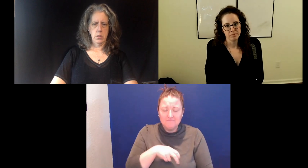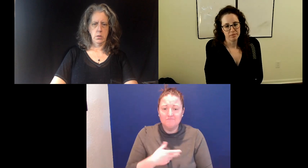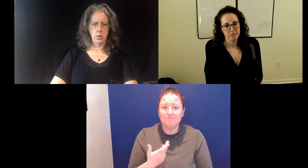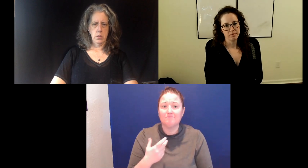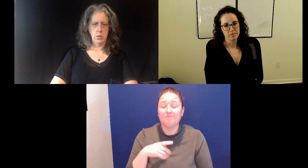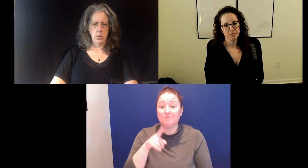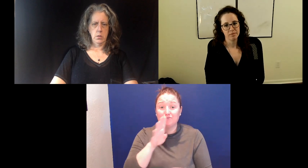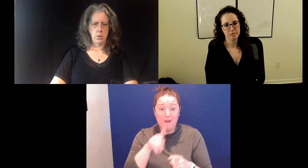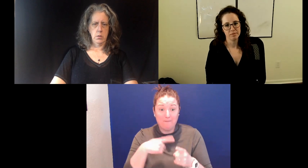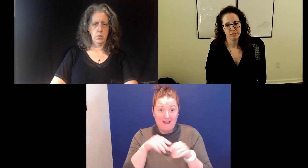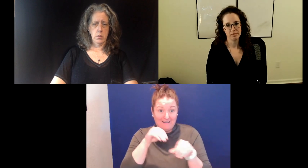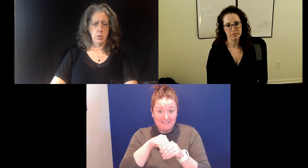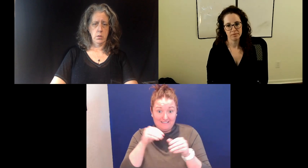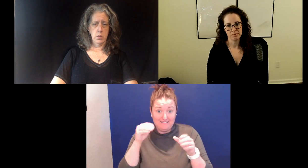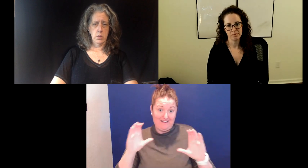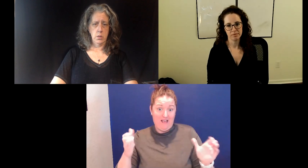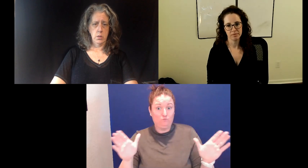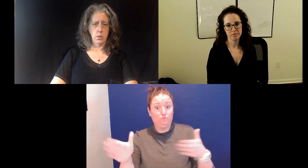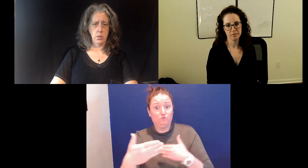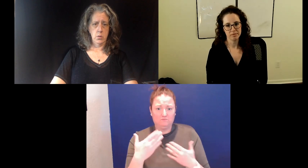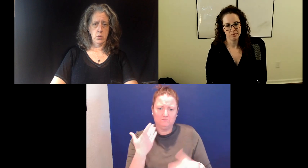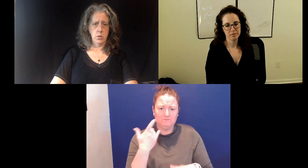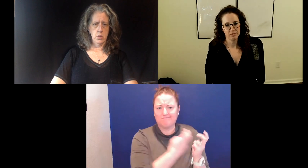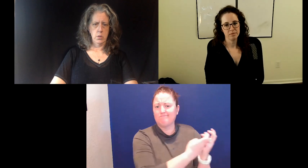through the app or the website or whatnot and i'm just sitting here and i'm just talking about it